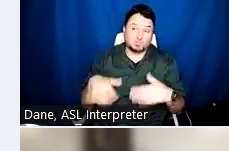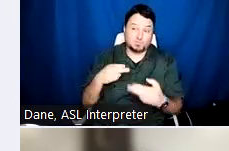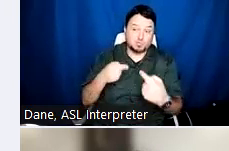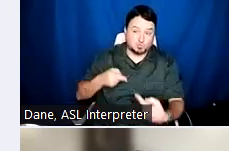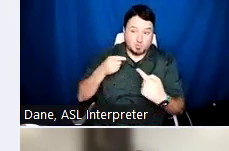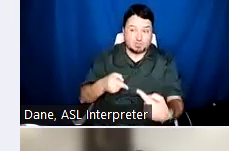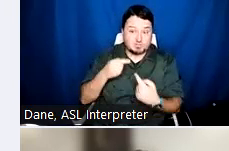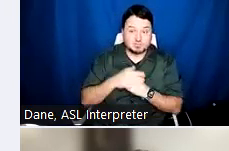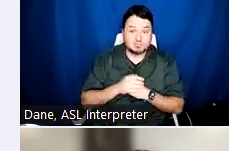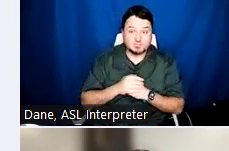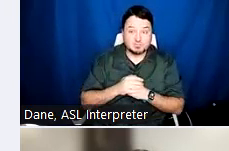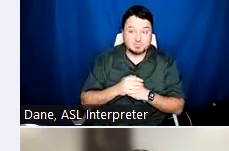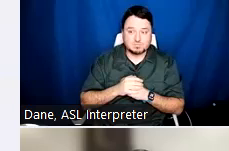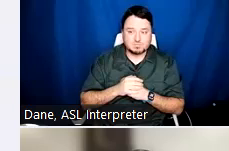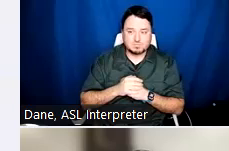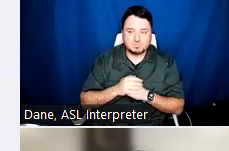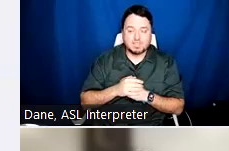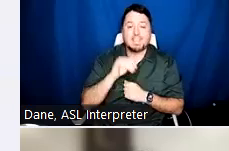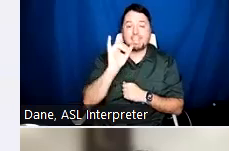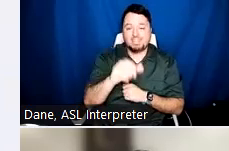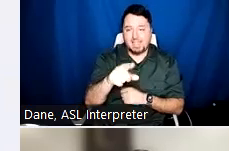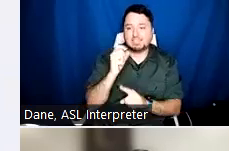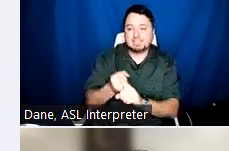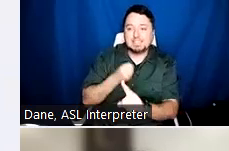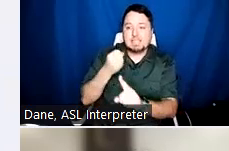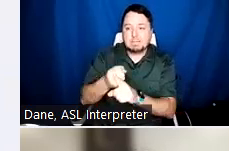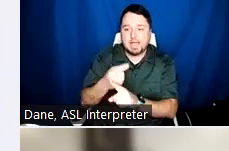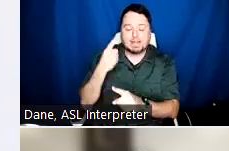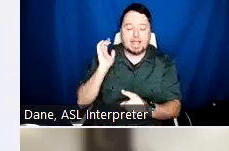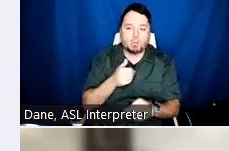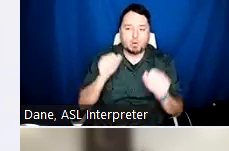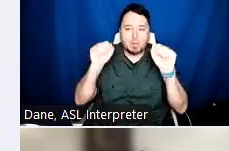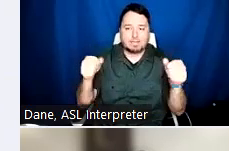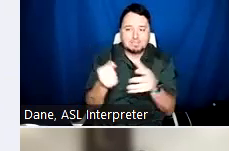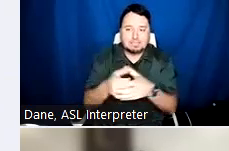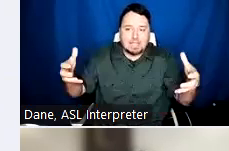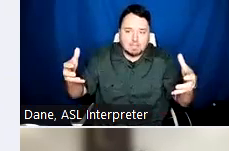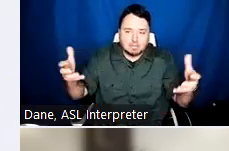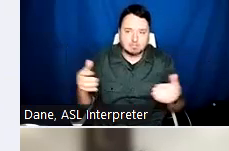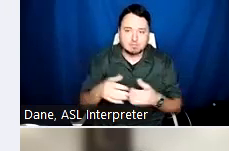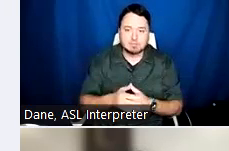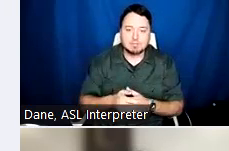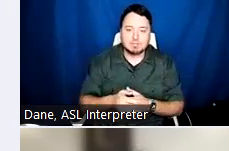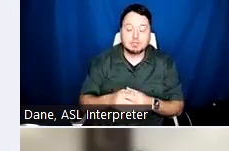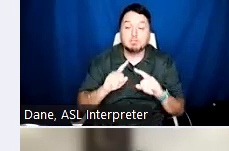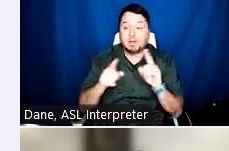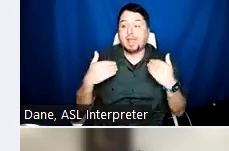This is impacted, has impacted the ability to scale. We do have staff that have years